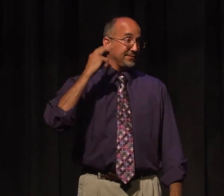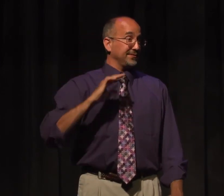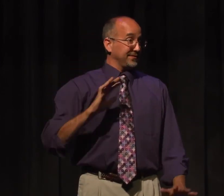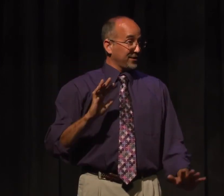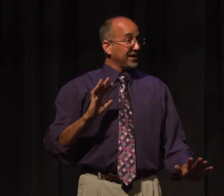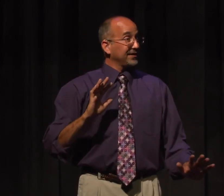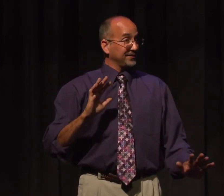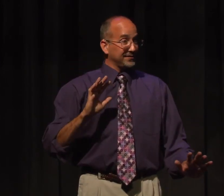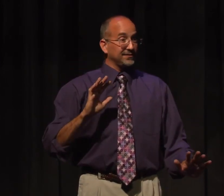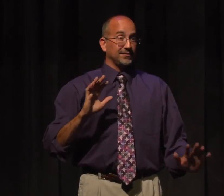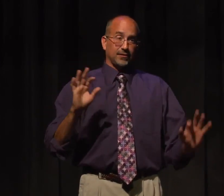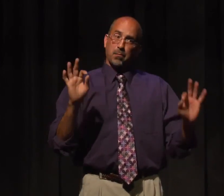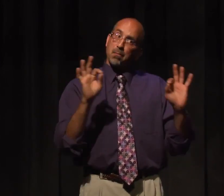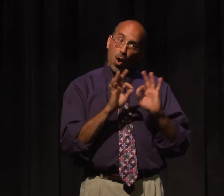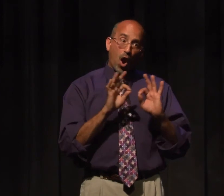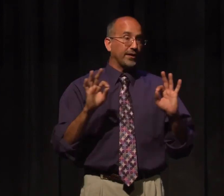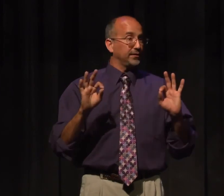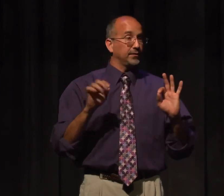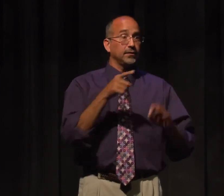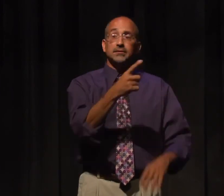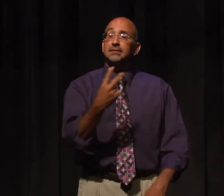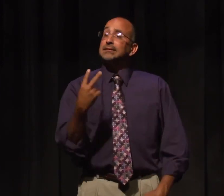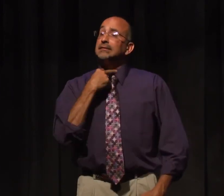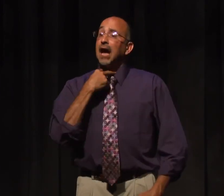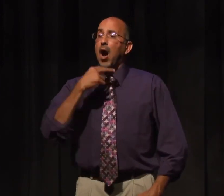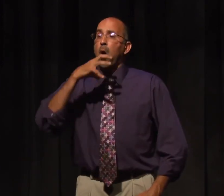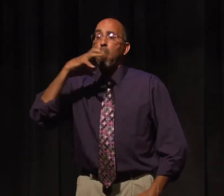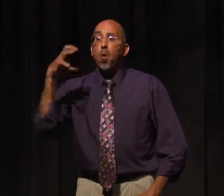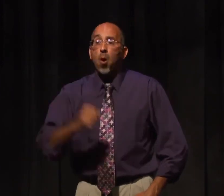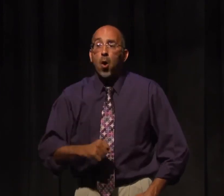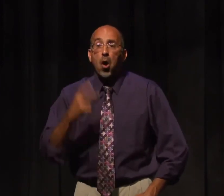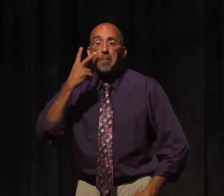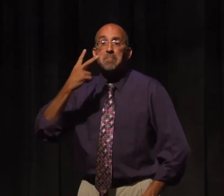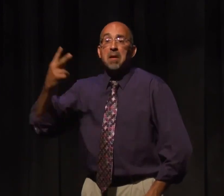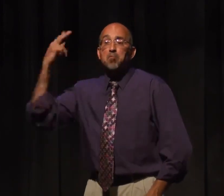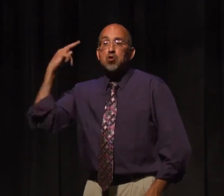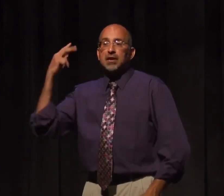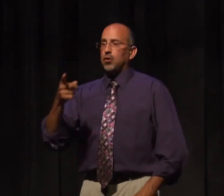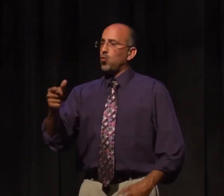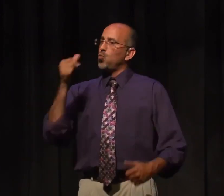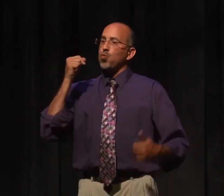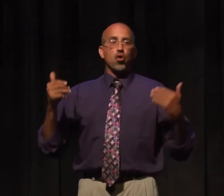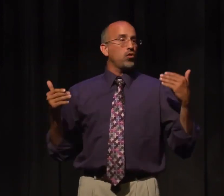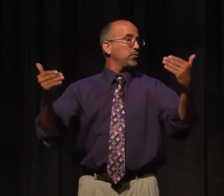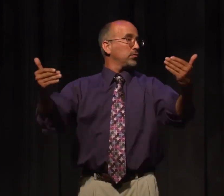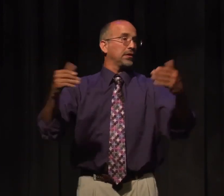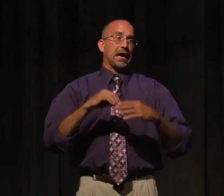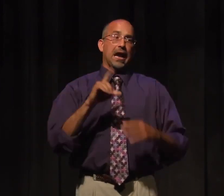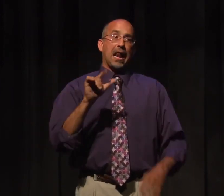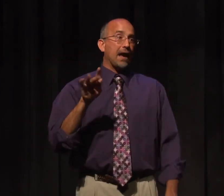This is your job now. Super important, we don't want to be stuck on the past.